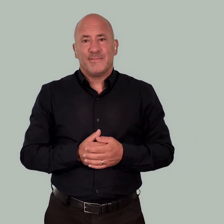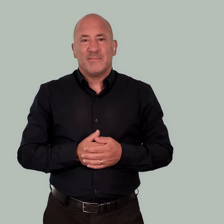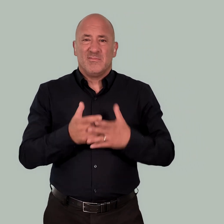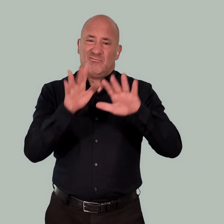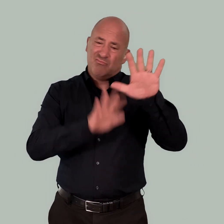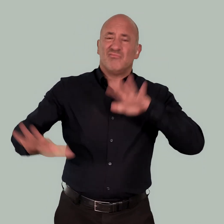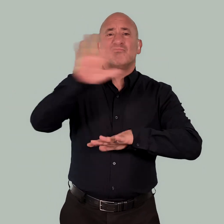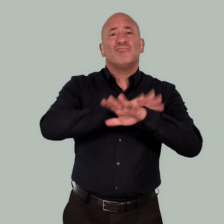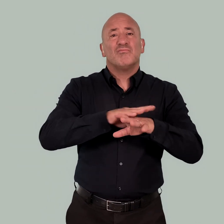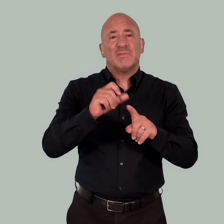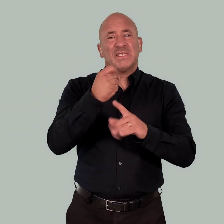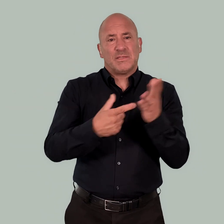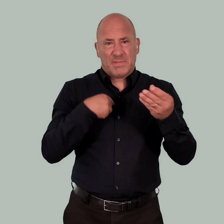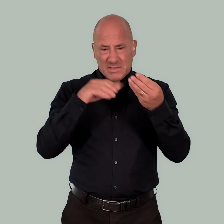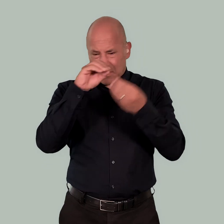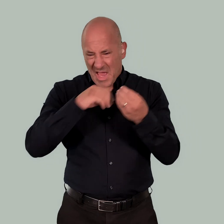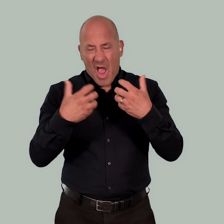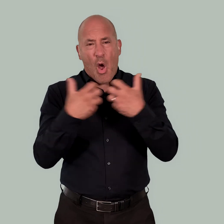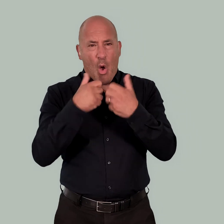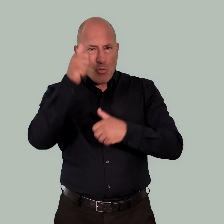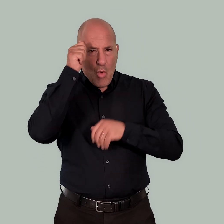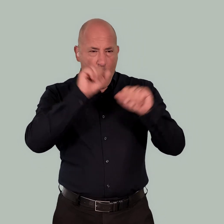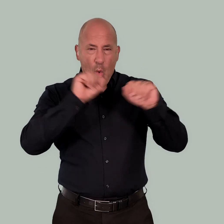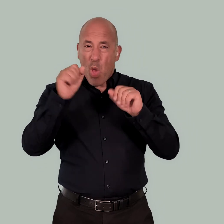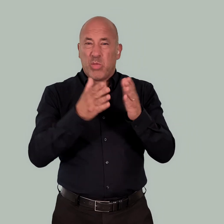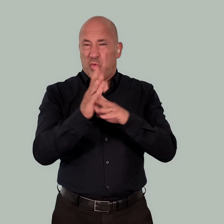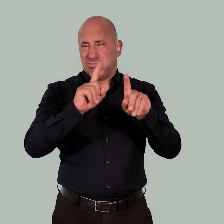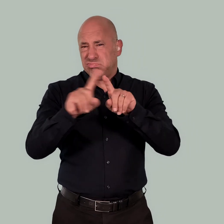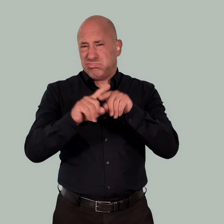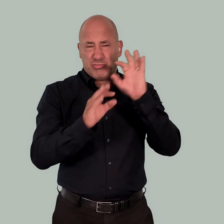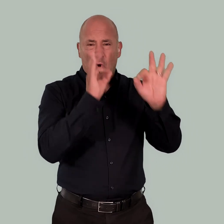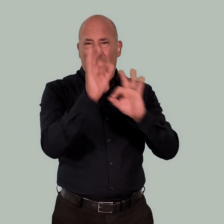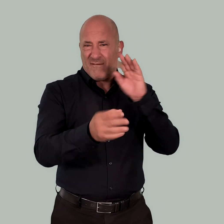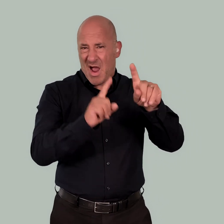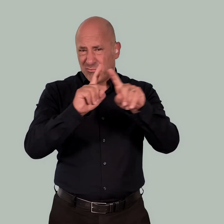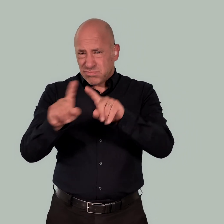Disability in the population is measured through various surveys,